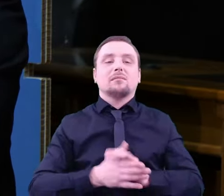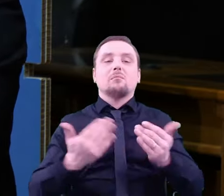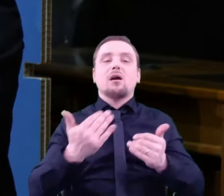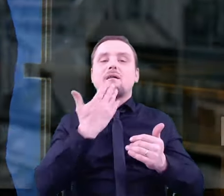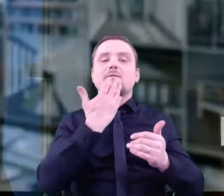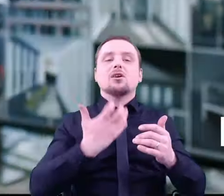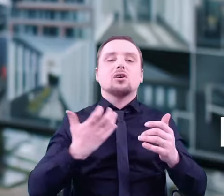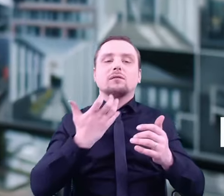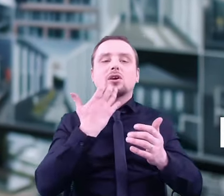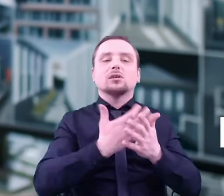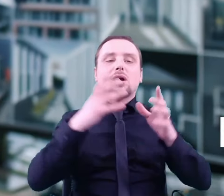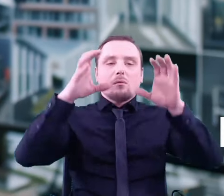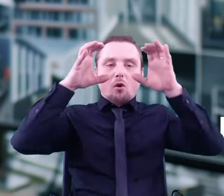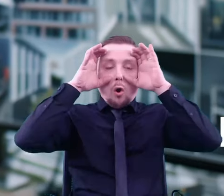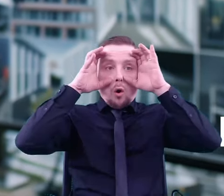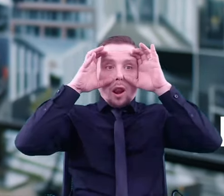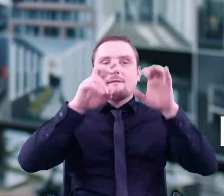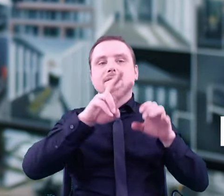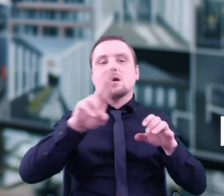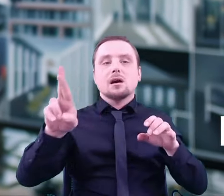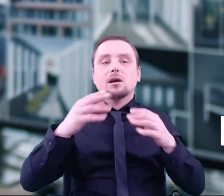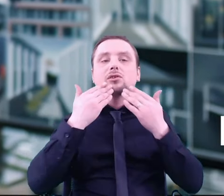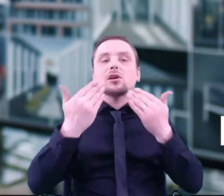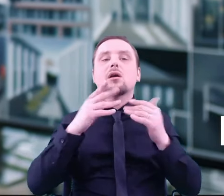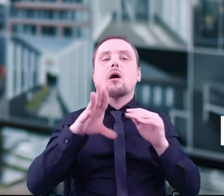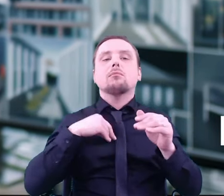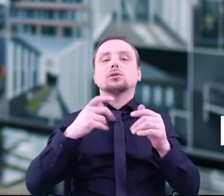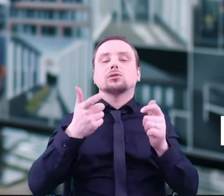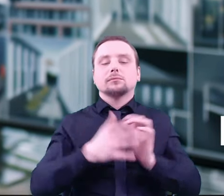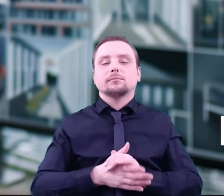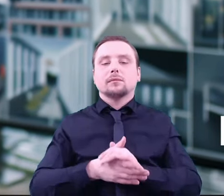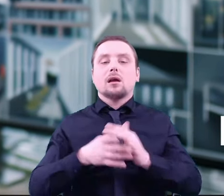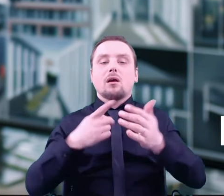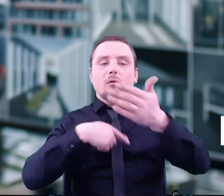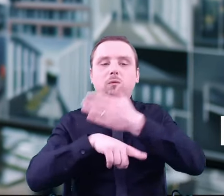With their assistance, we can get inside the designed building,